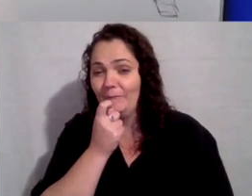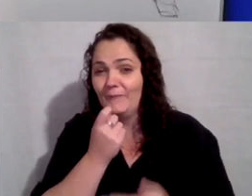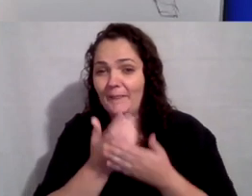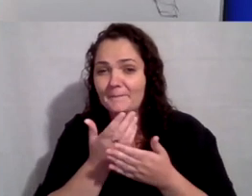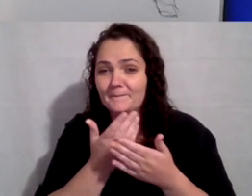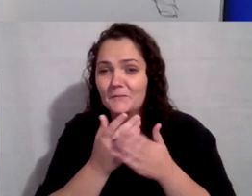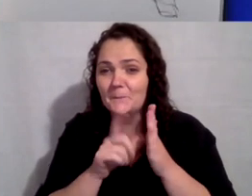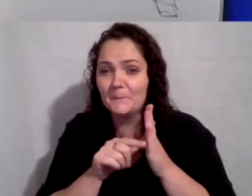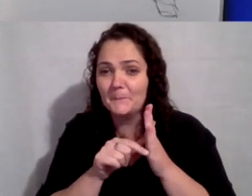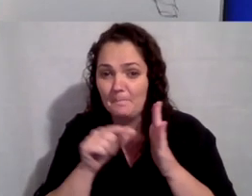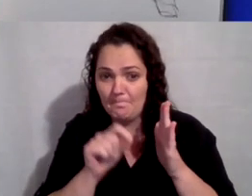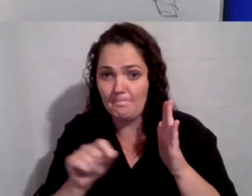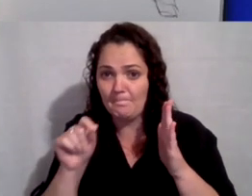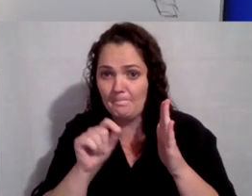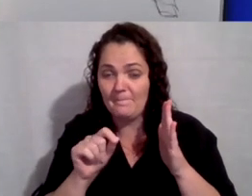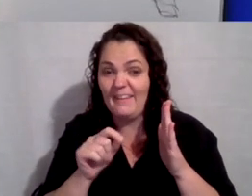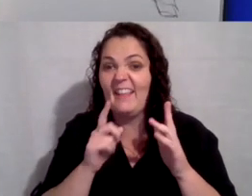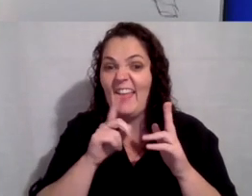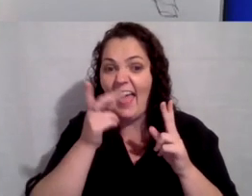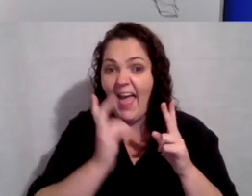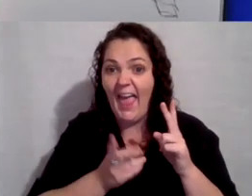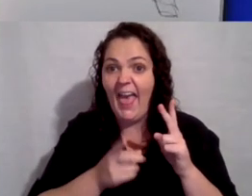second position and then we're going to have them change that